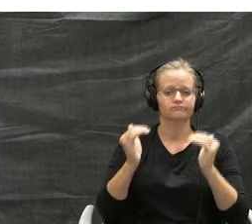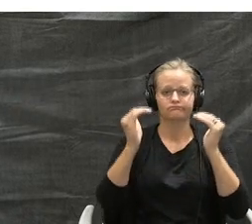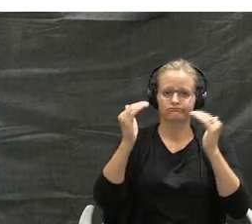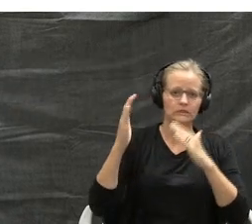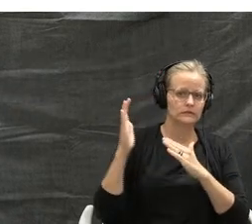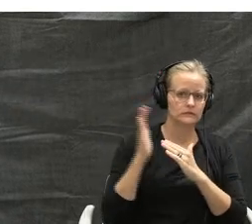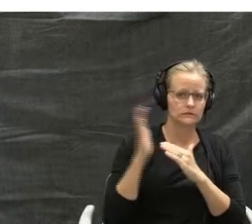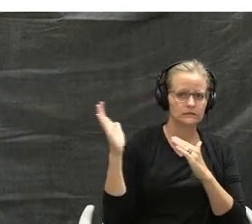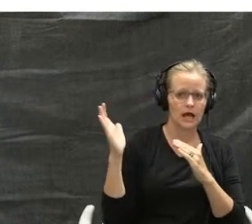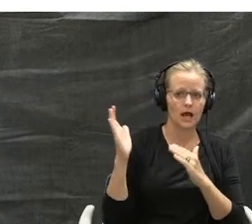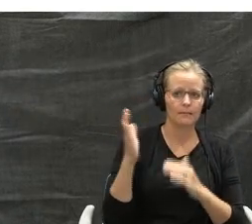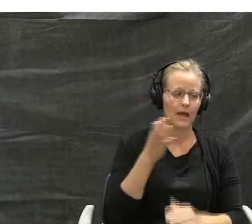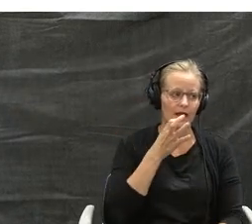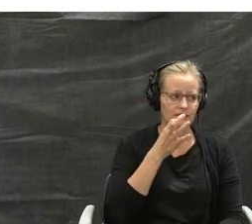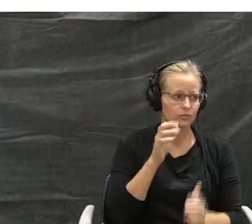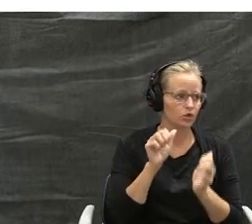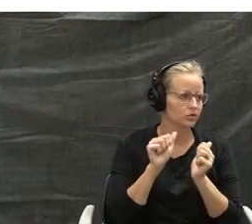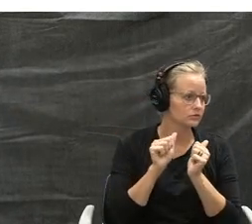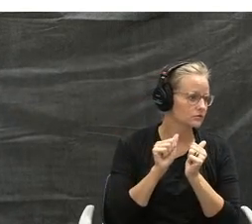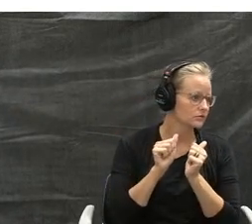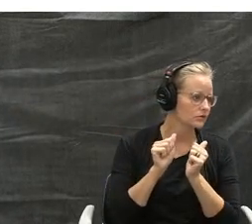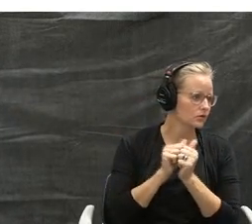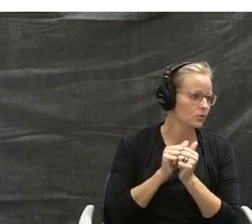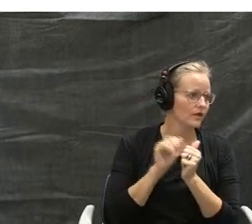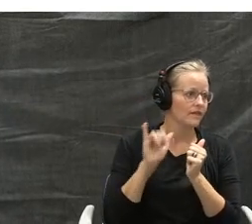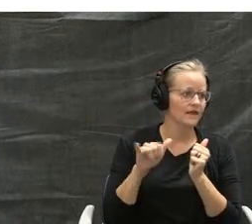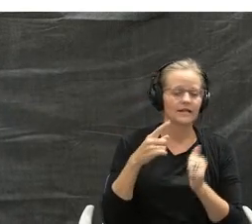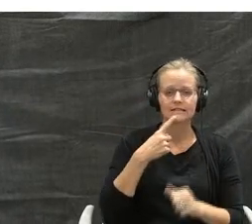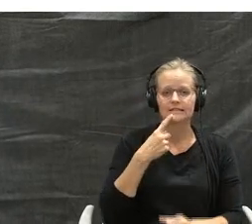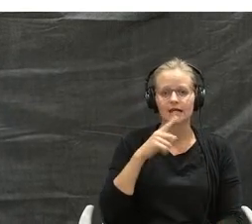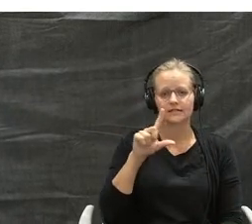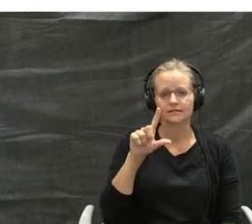2020, that the virus is very widespread and will next